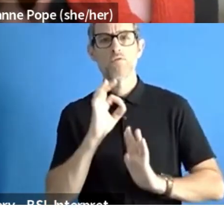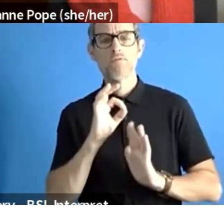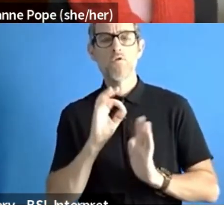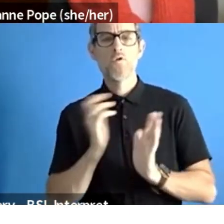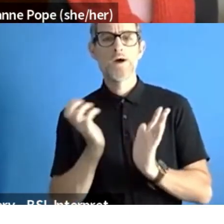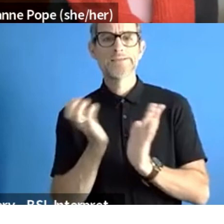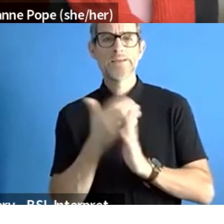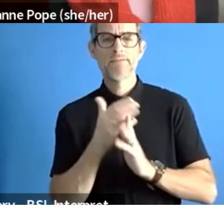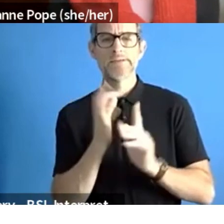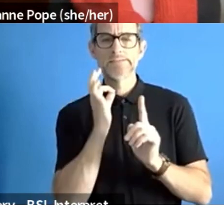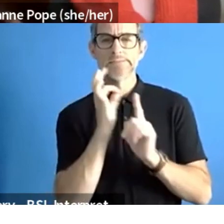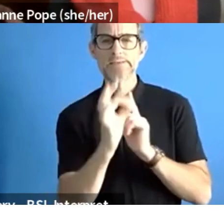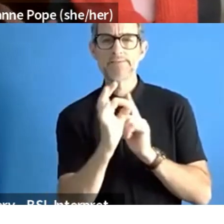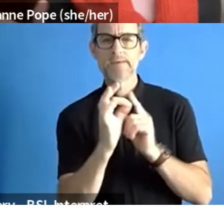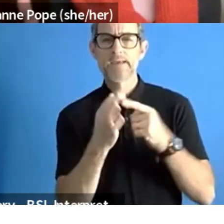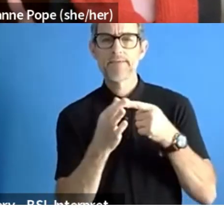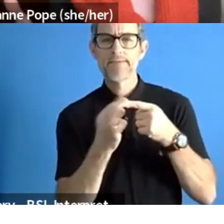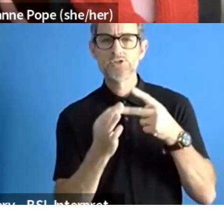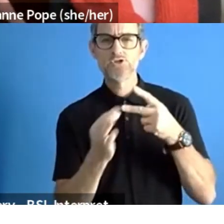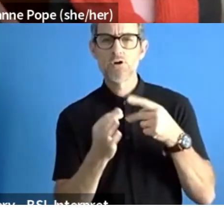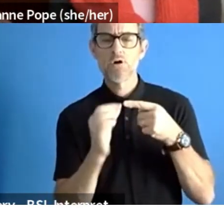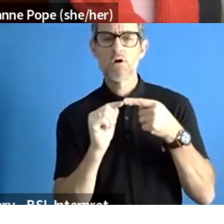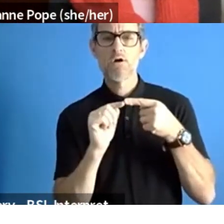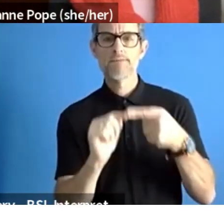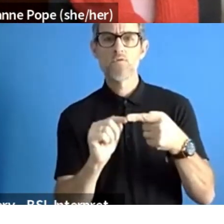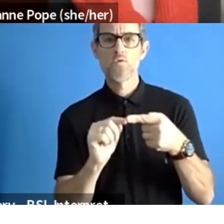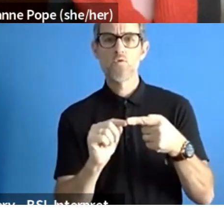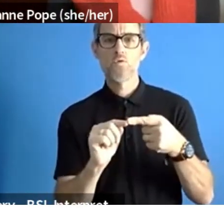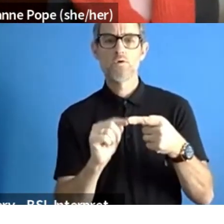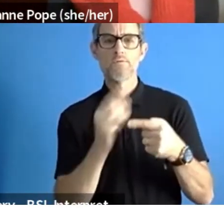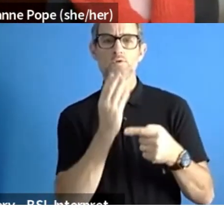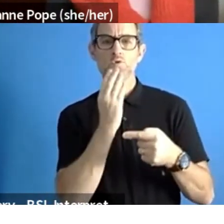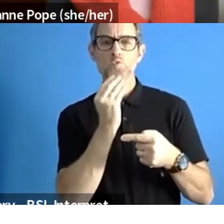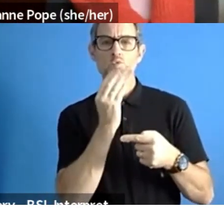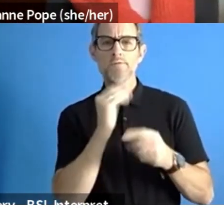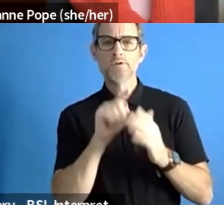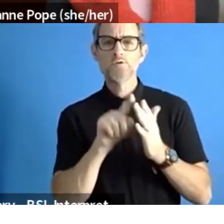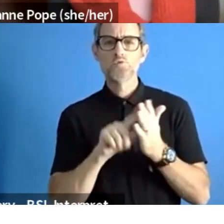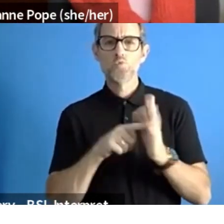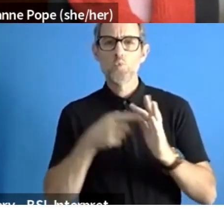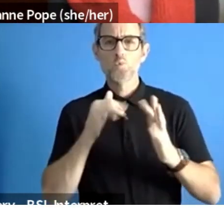particular feature in use with JAWS, the screen reader which have not been